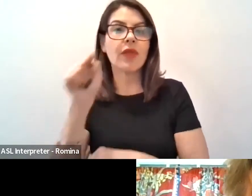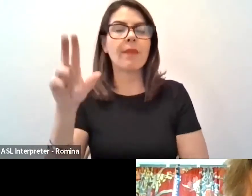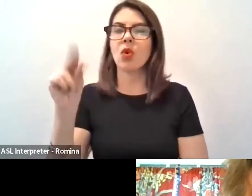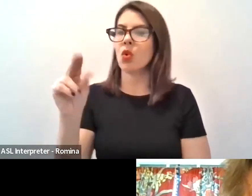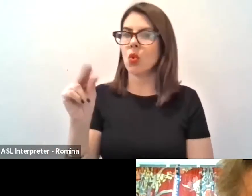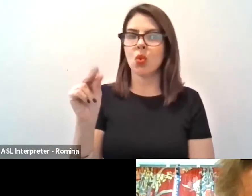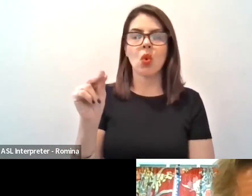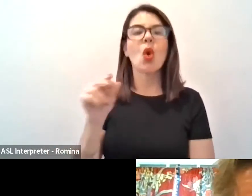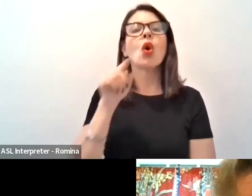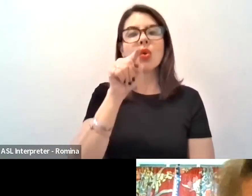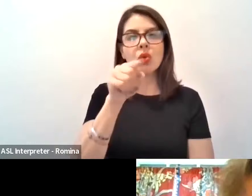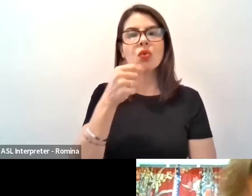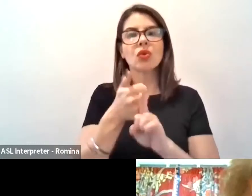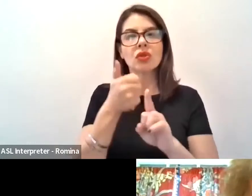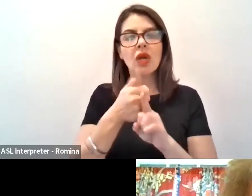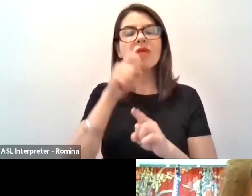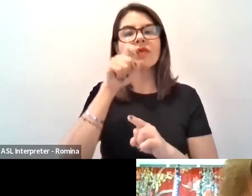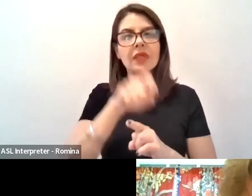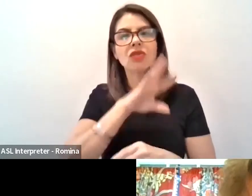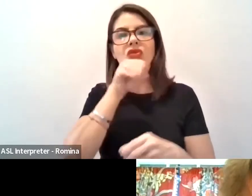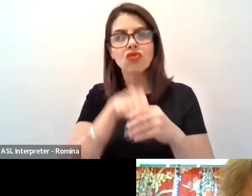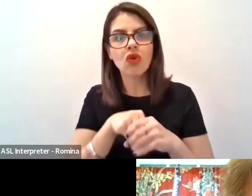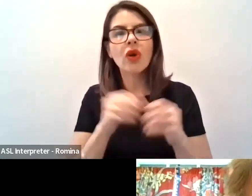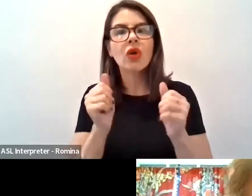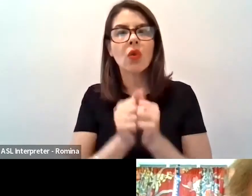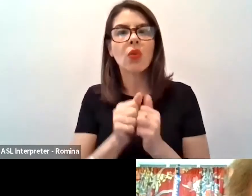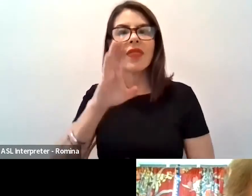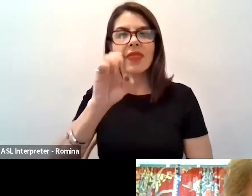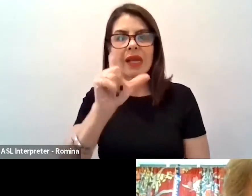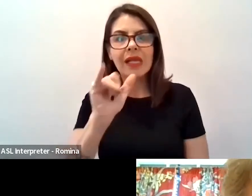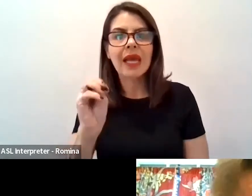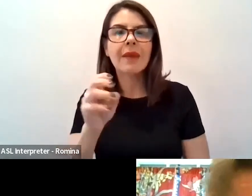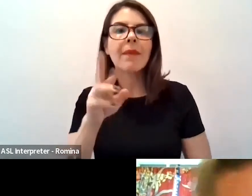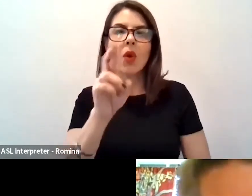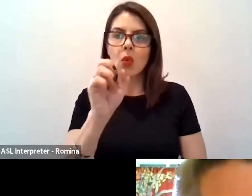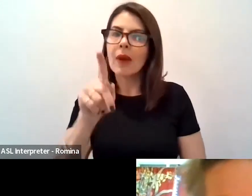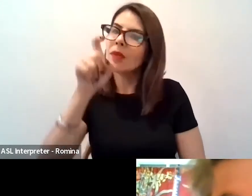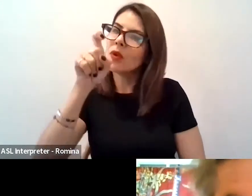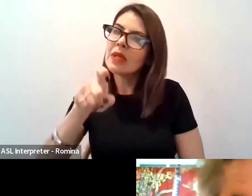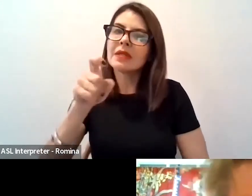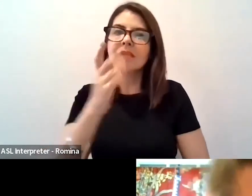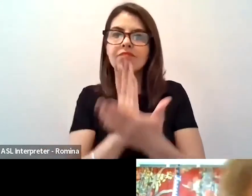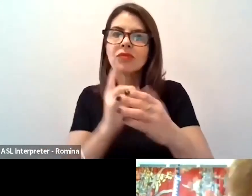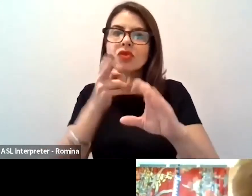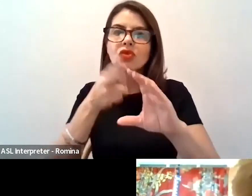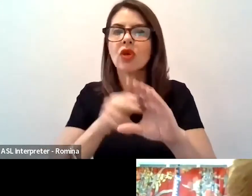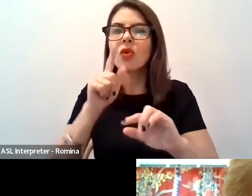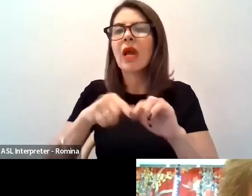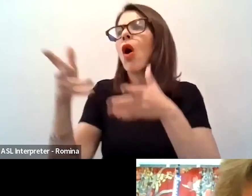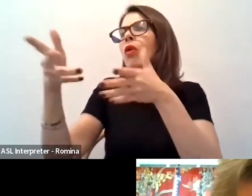in the claims process that they need to connect with the, the, the, the contract staffers to do so.